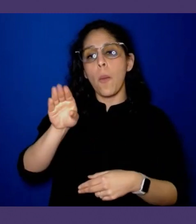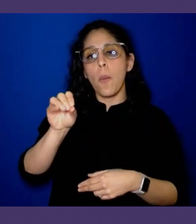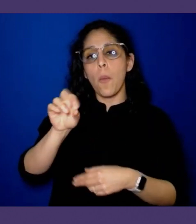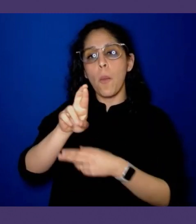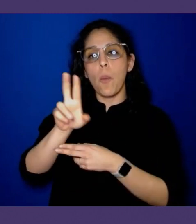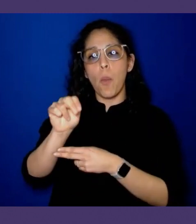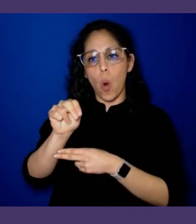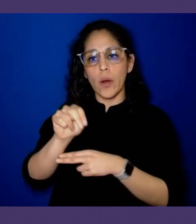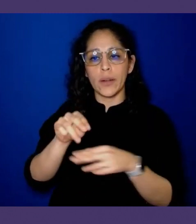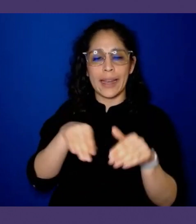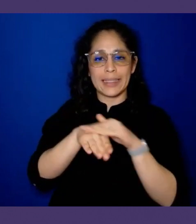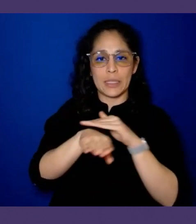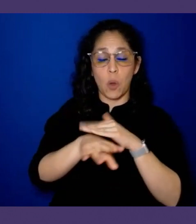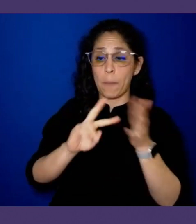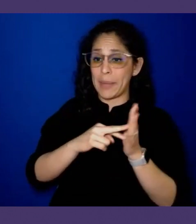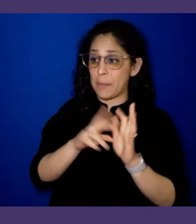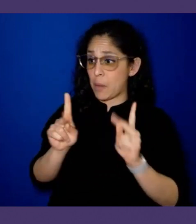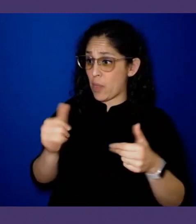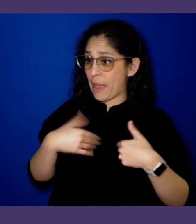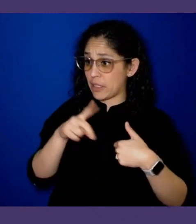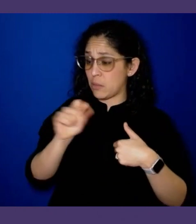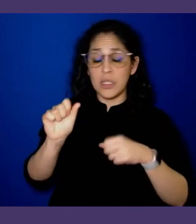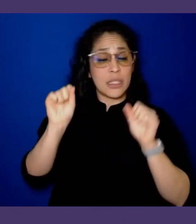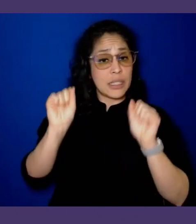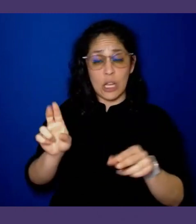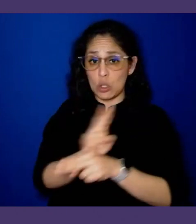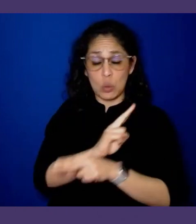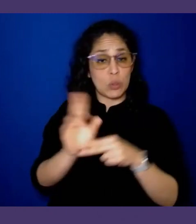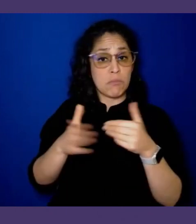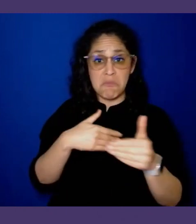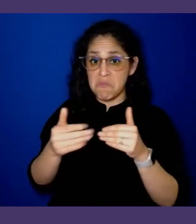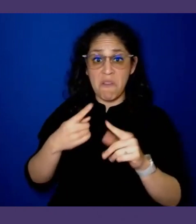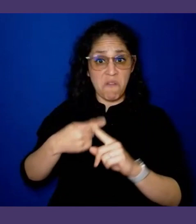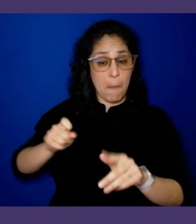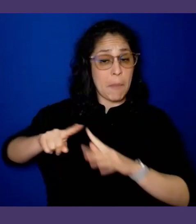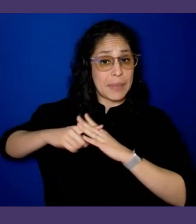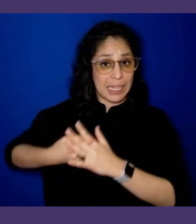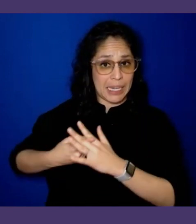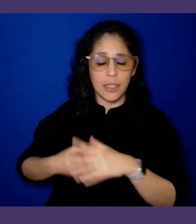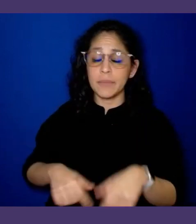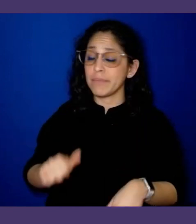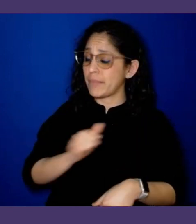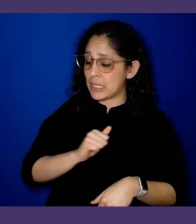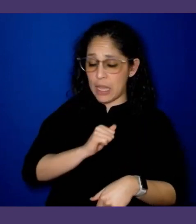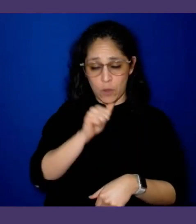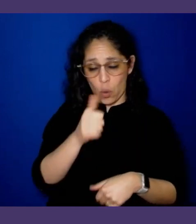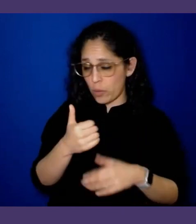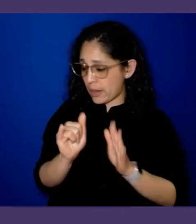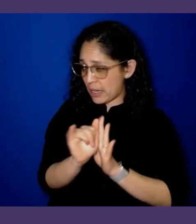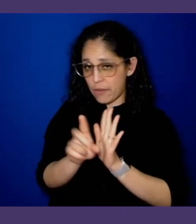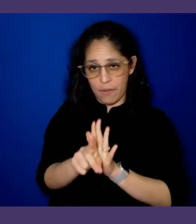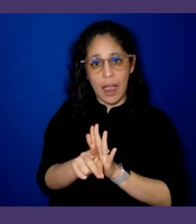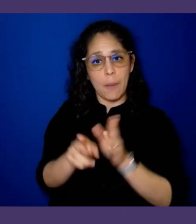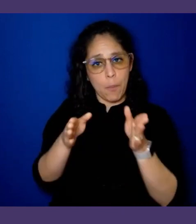engage with those from the beginning. As I noted, I personally don't identify as having a disability so it's crucially important,